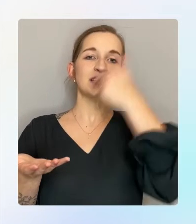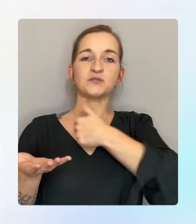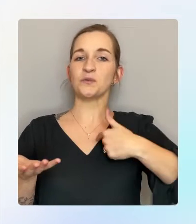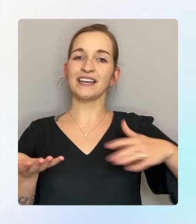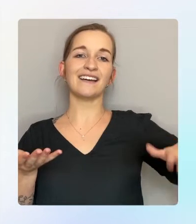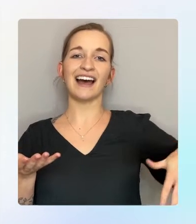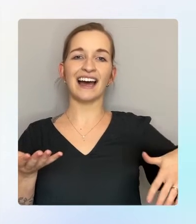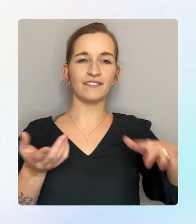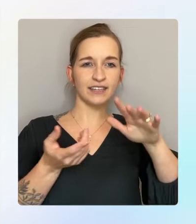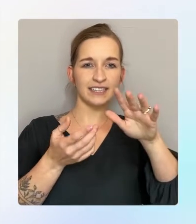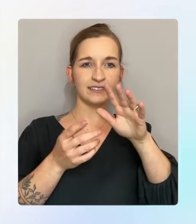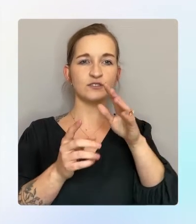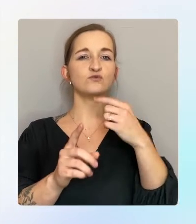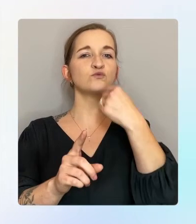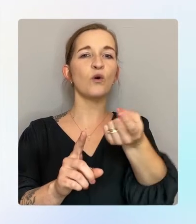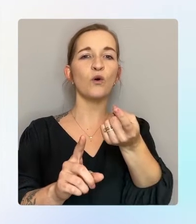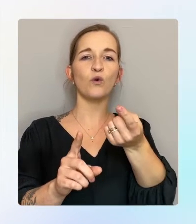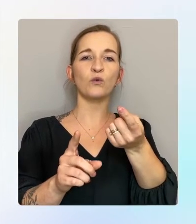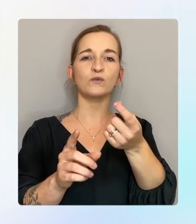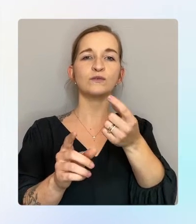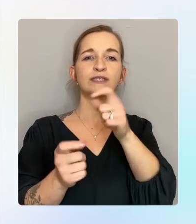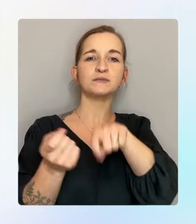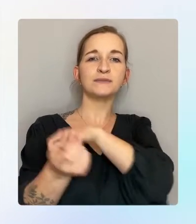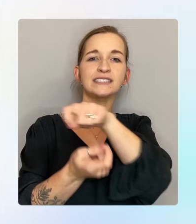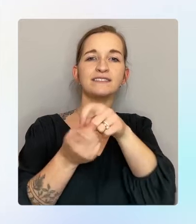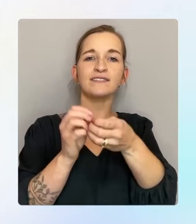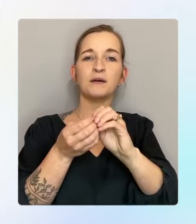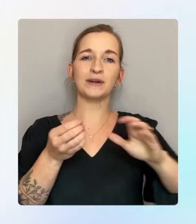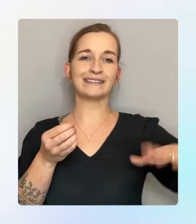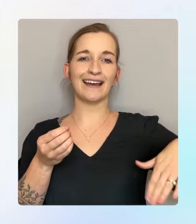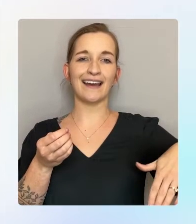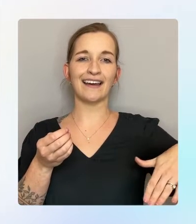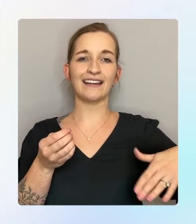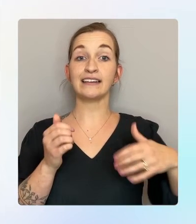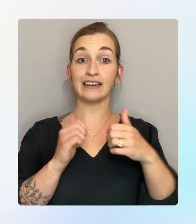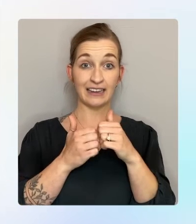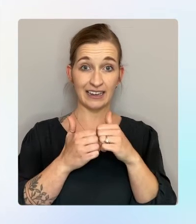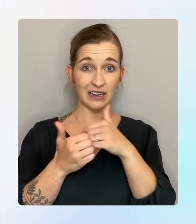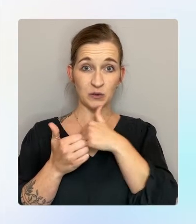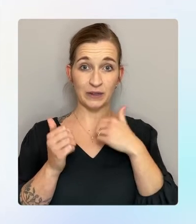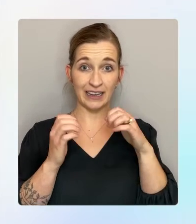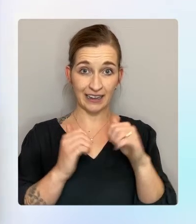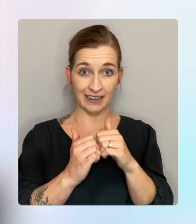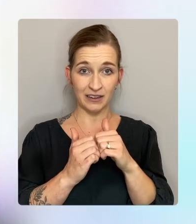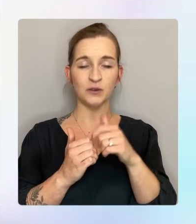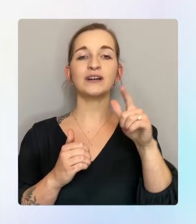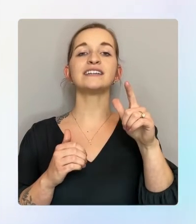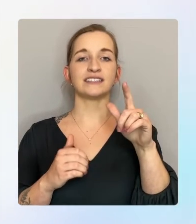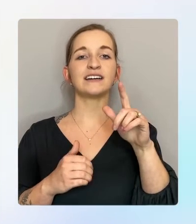which frame should be picked by the animation sequences. To do that dynamically, we have to use the patch editor.